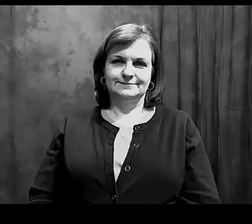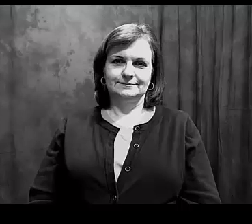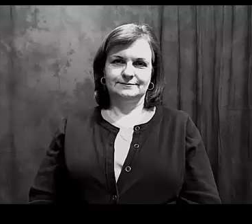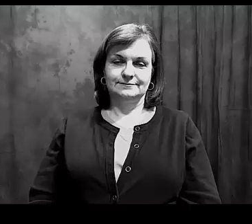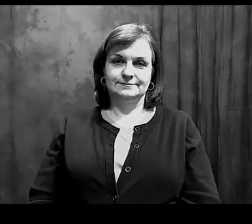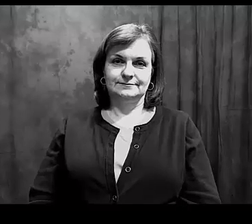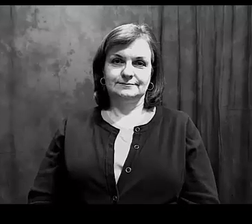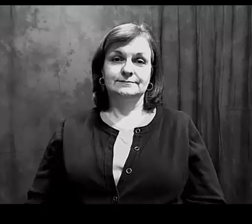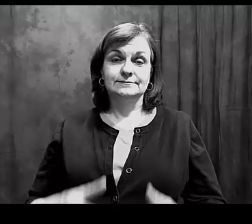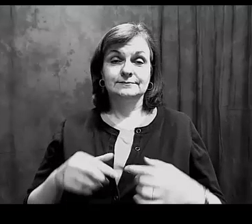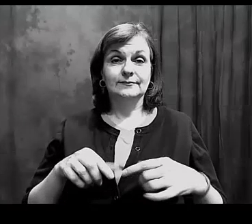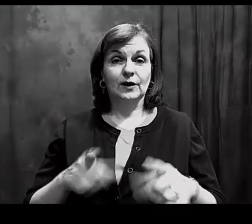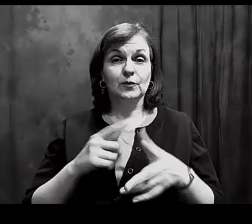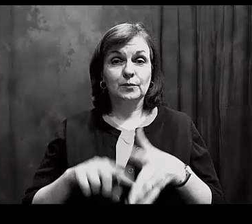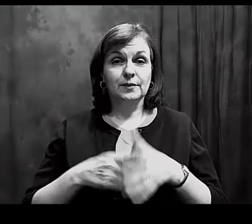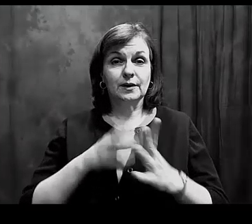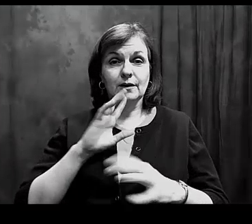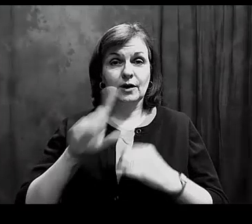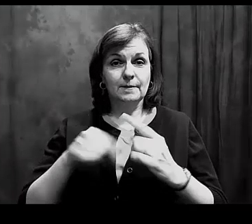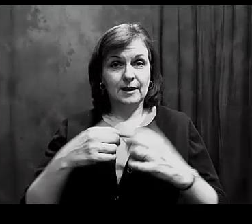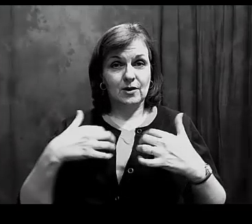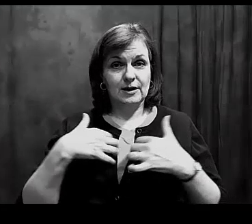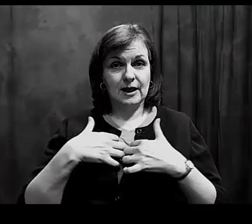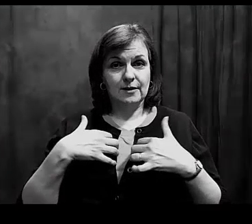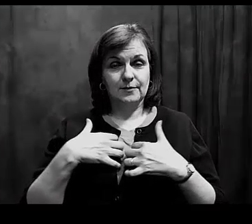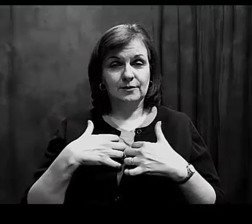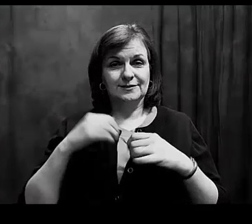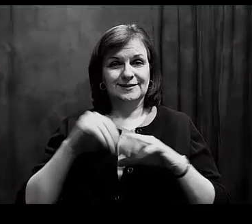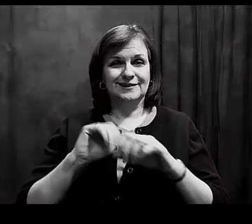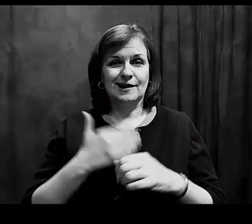As we begin our discussion about animals in our tree of life